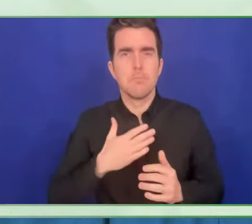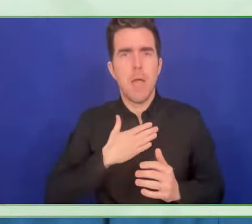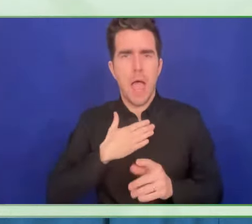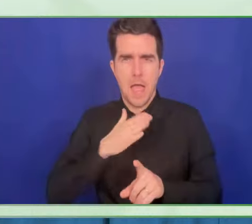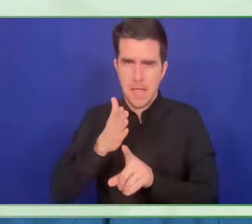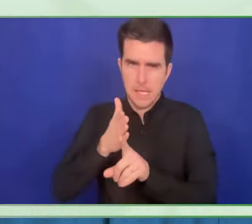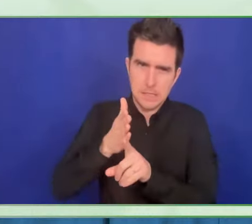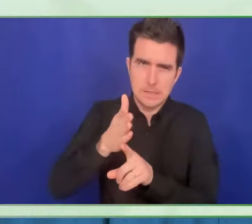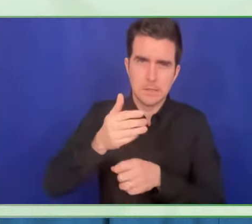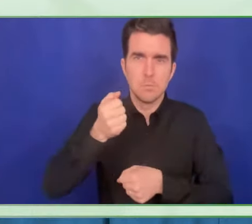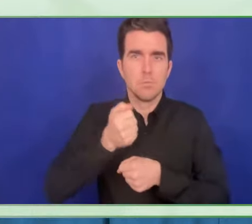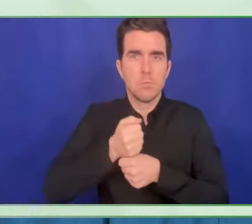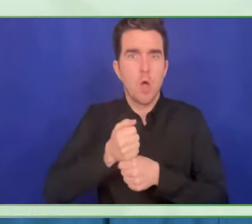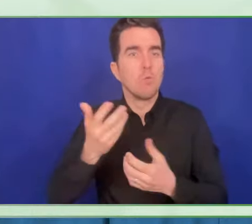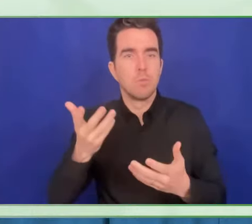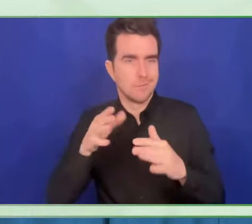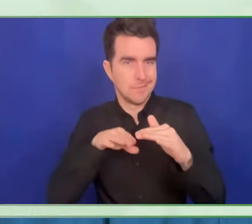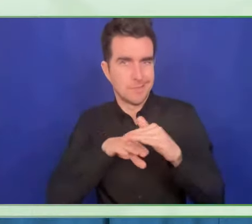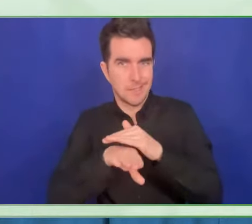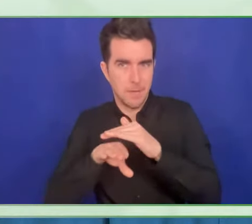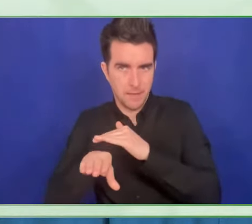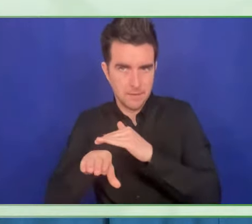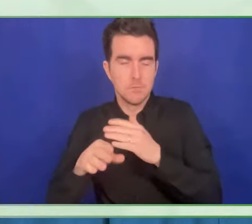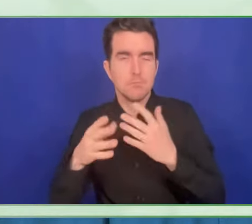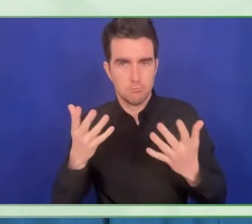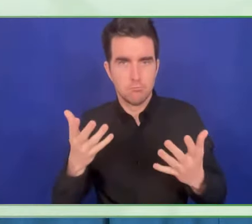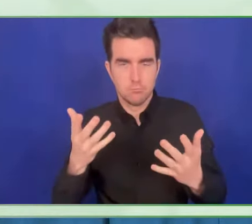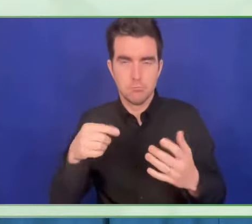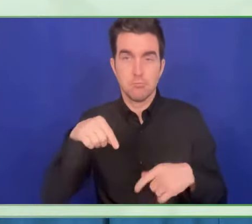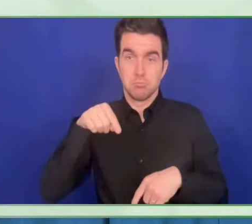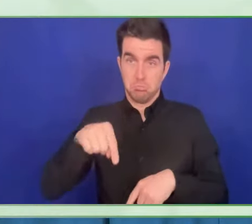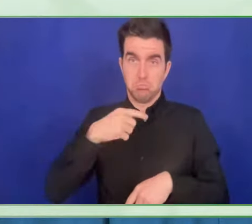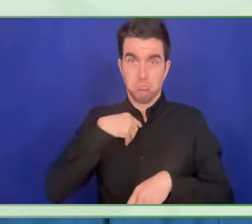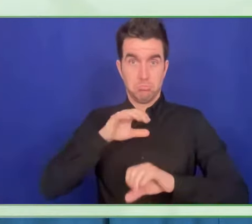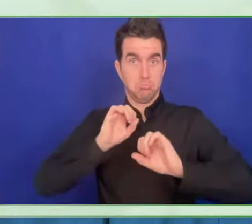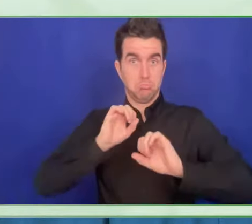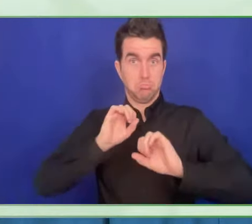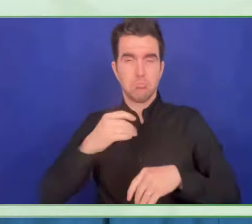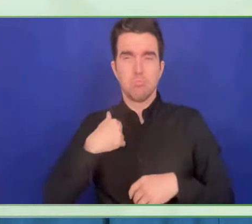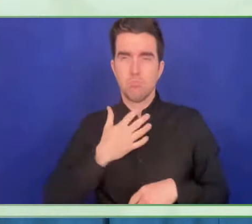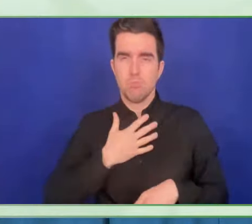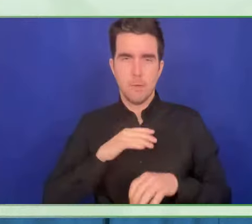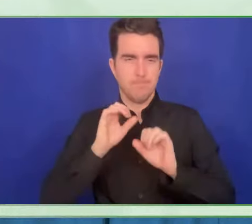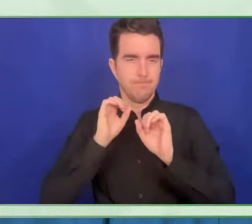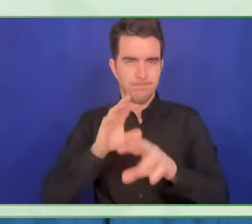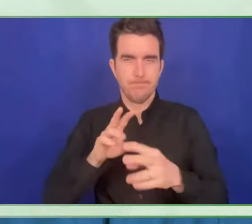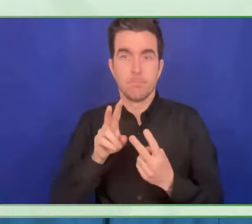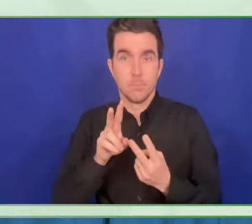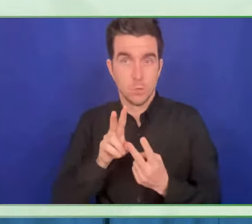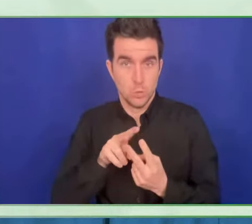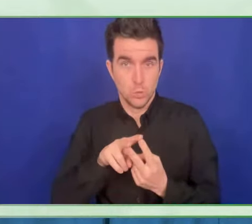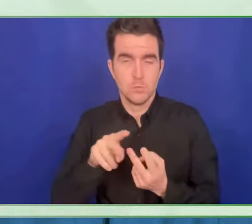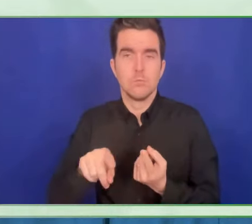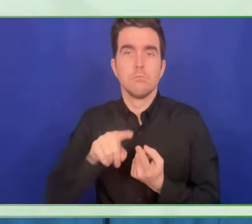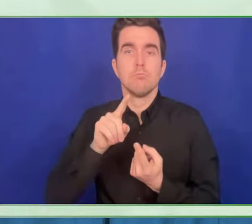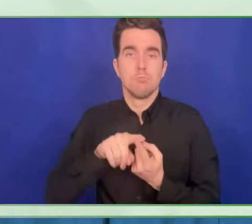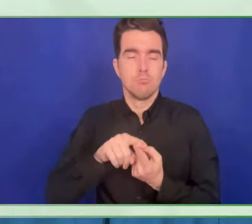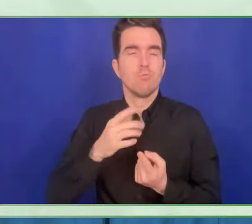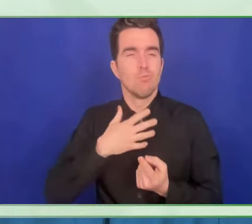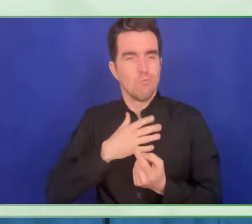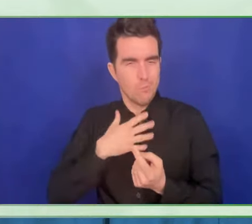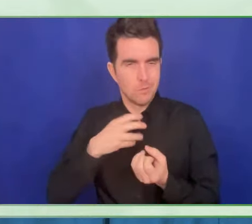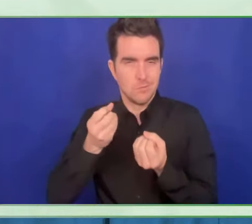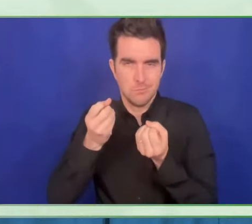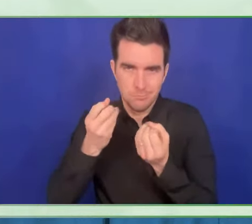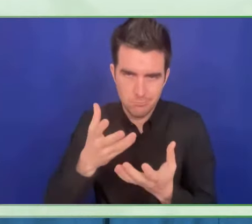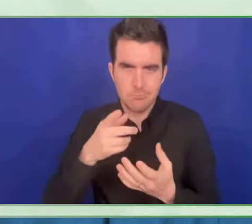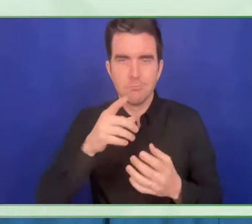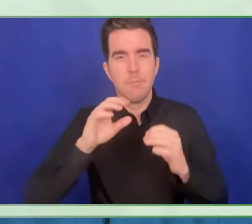strategy that we have adopted over the last two years now on the